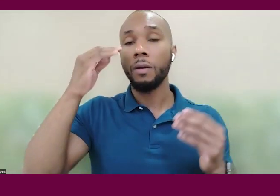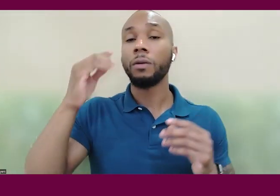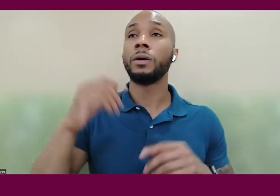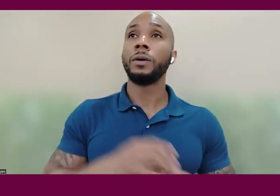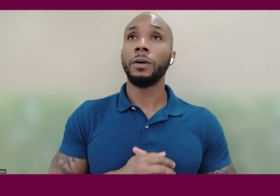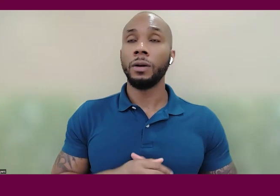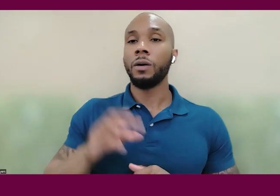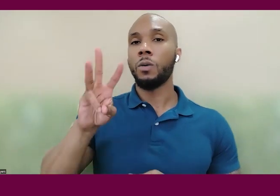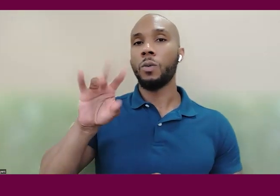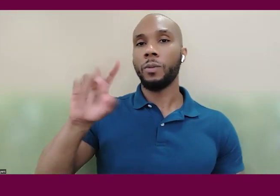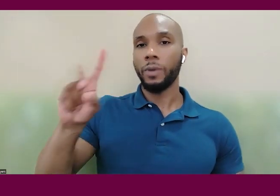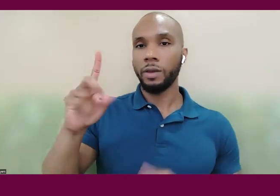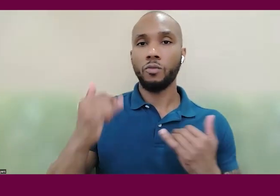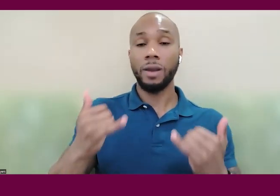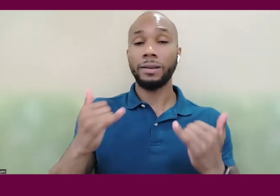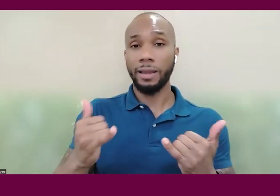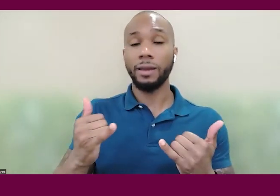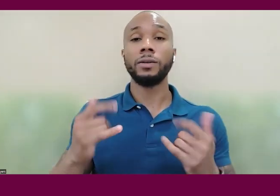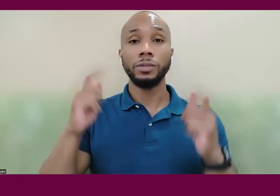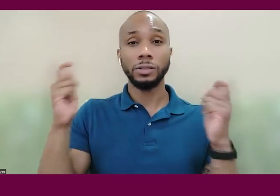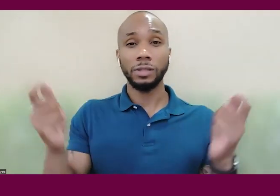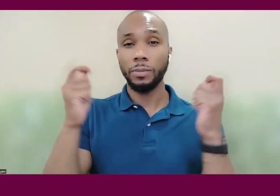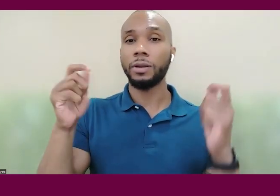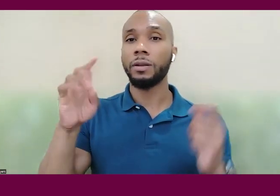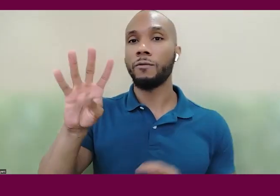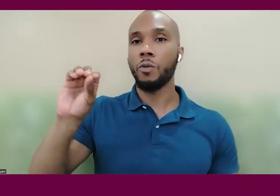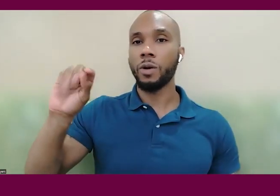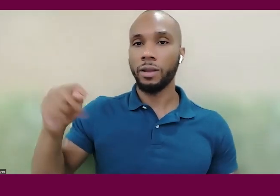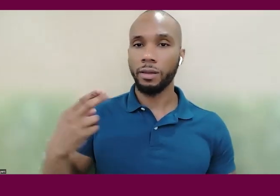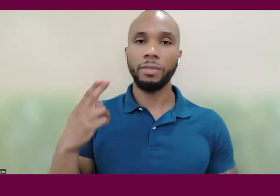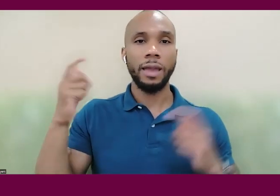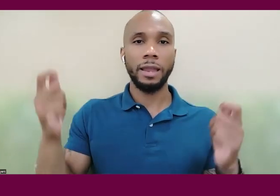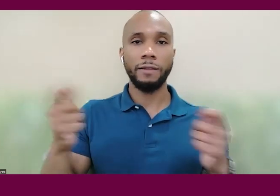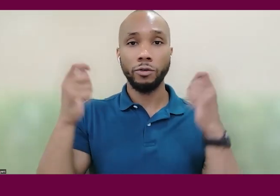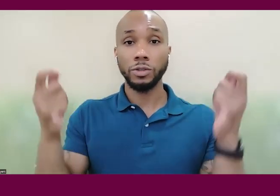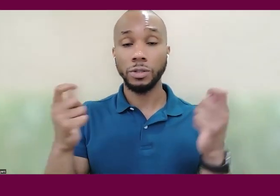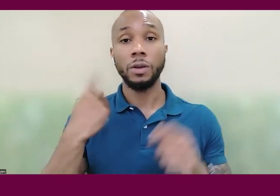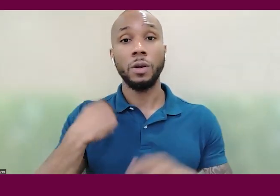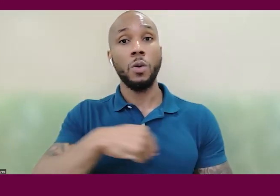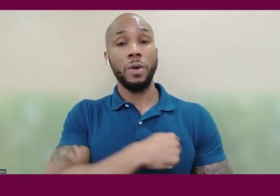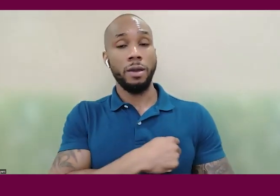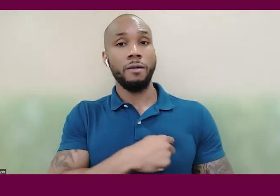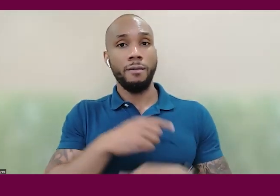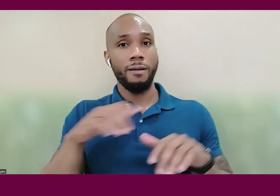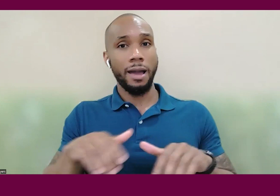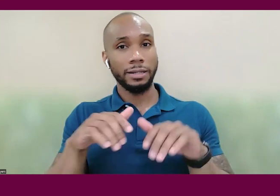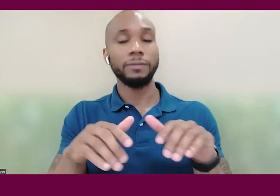I'm thinking about, WID is currently celebrating our 40th anniversary and we're actively talking